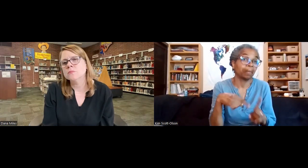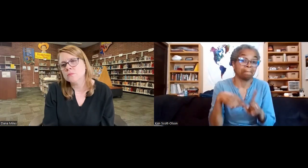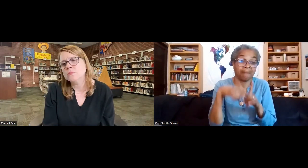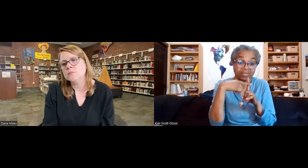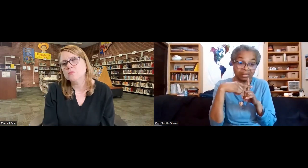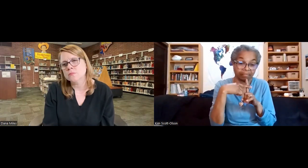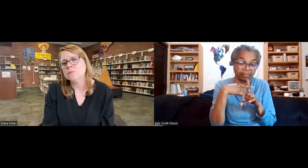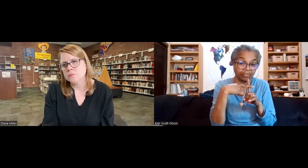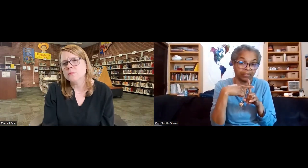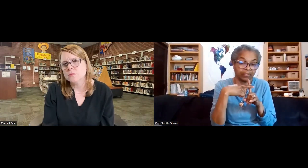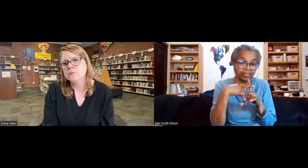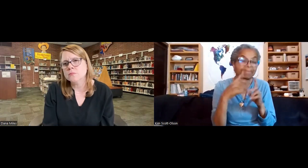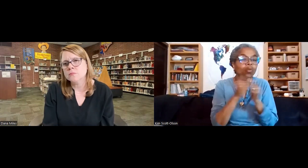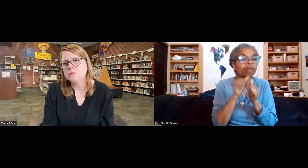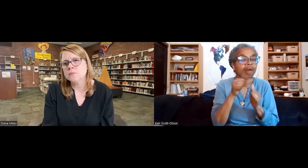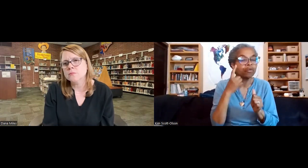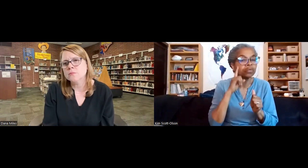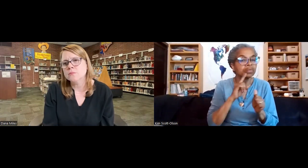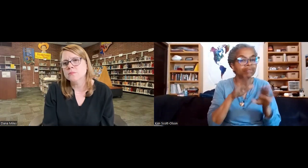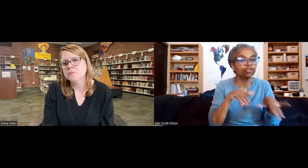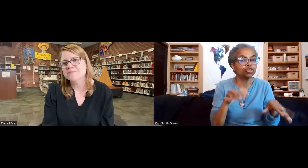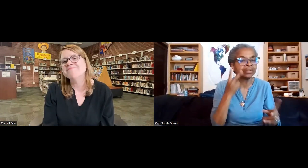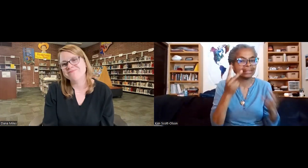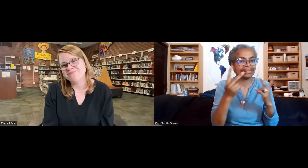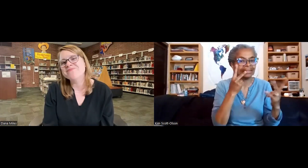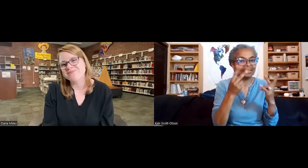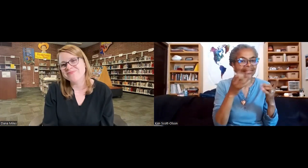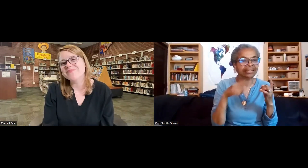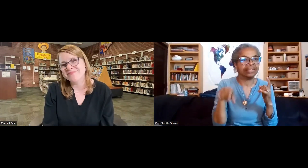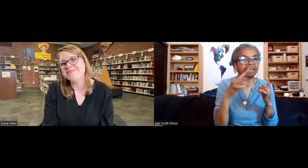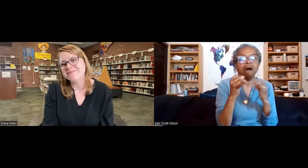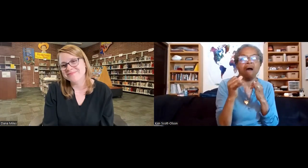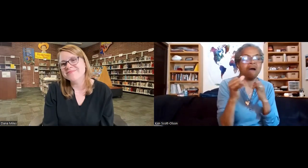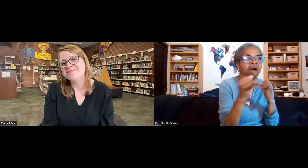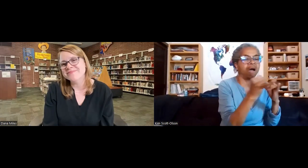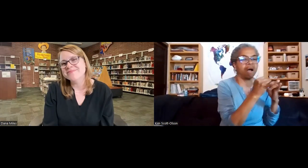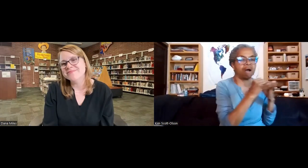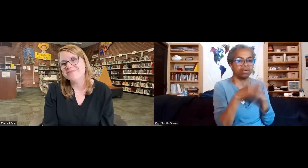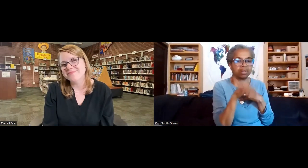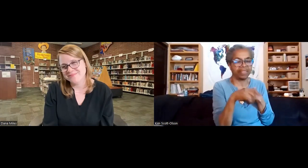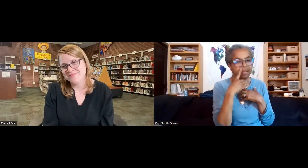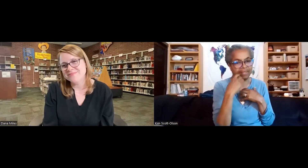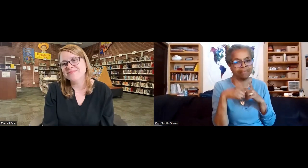I think there is positivity in having Deaf children being together.